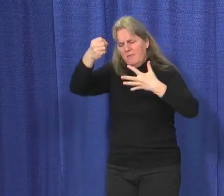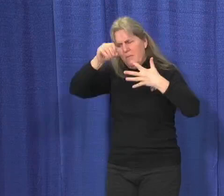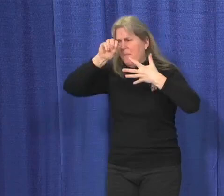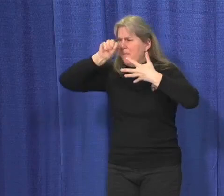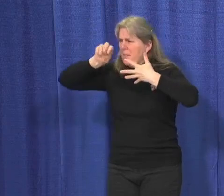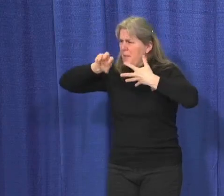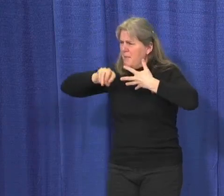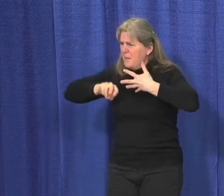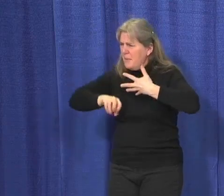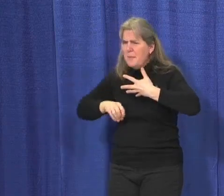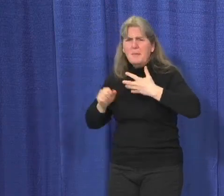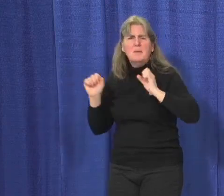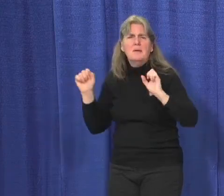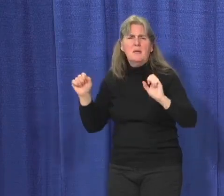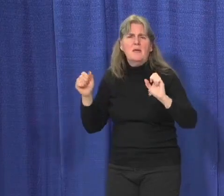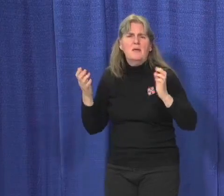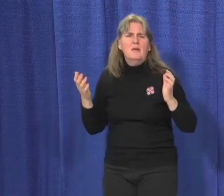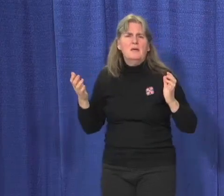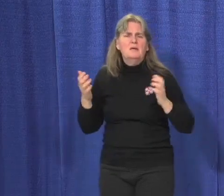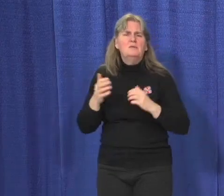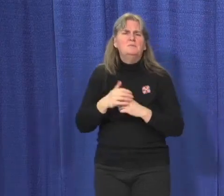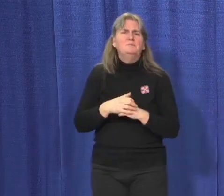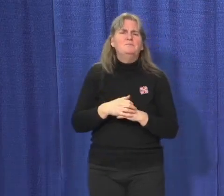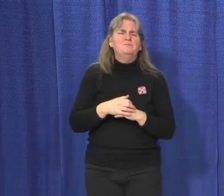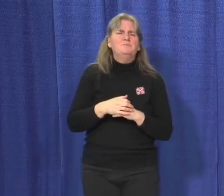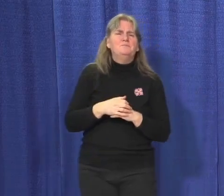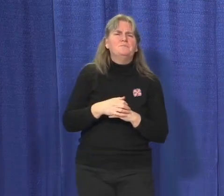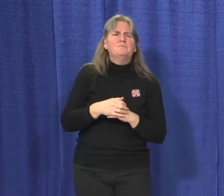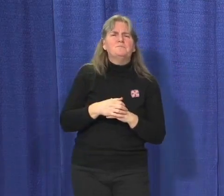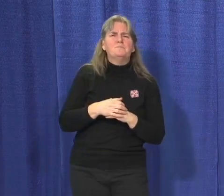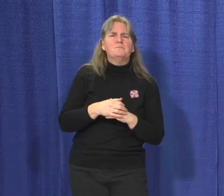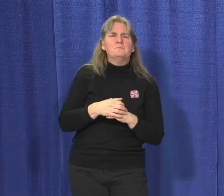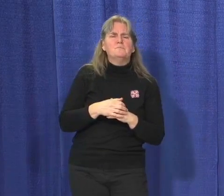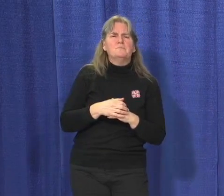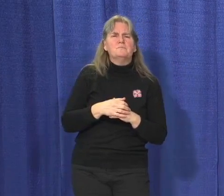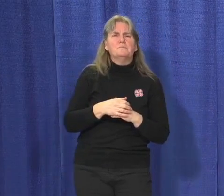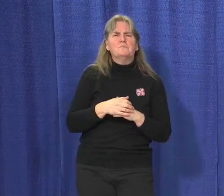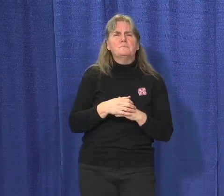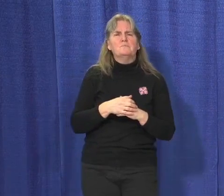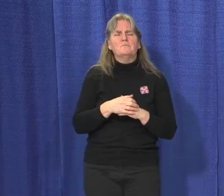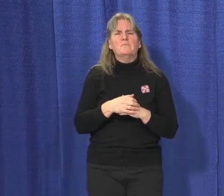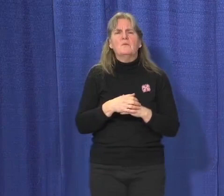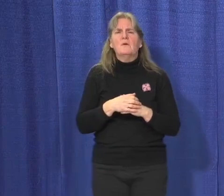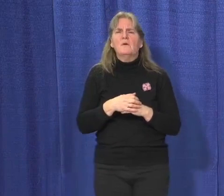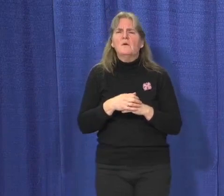perfectly safe unless there is a